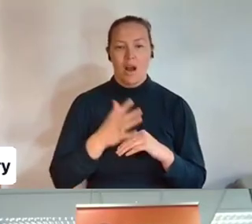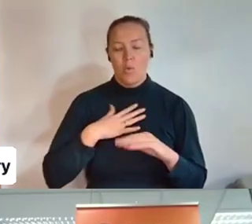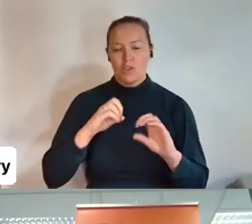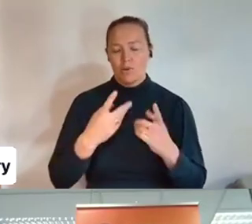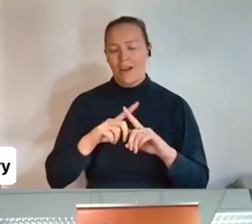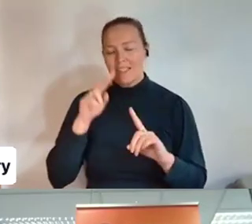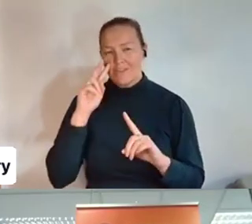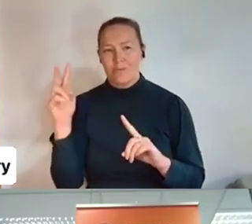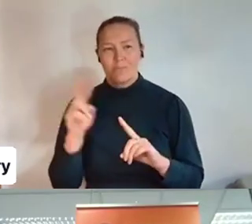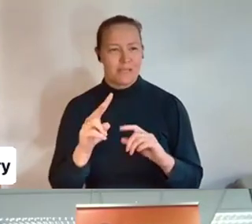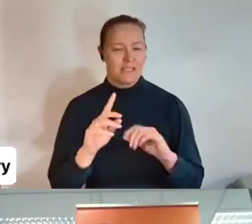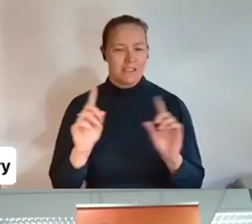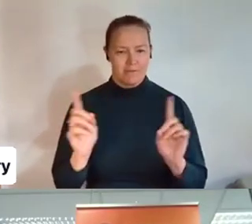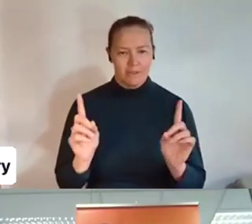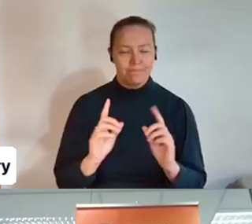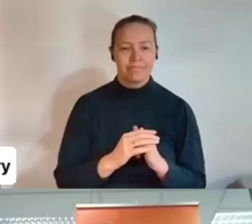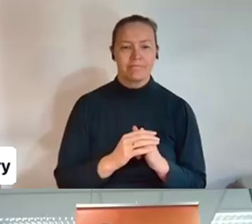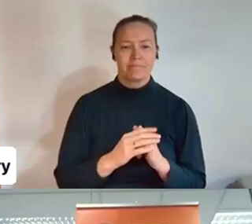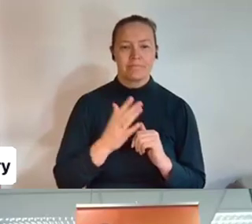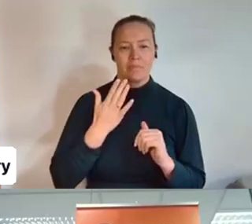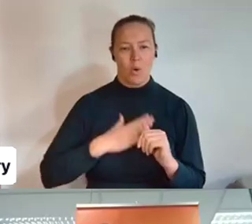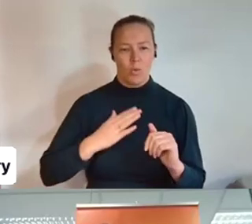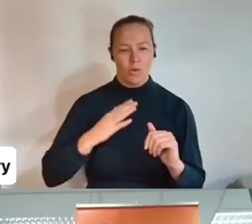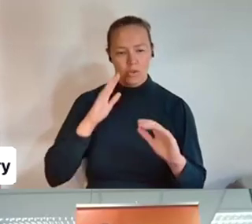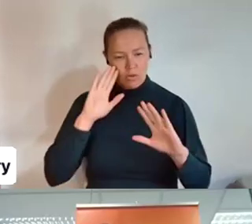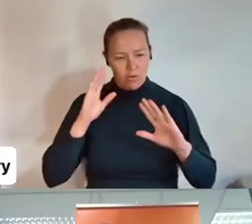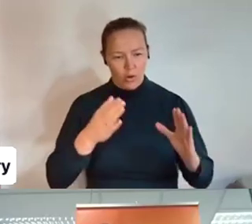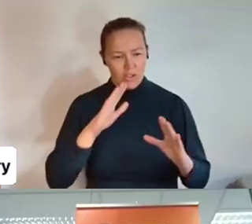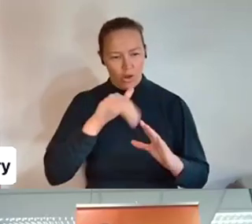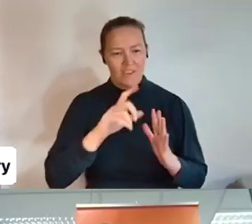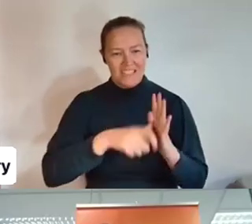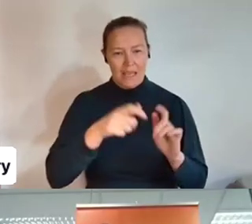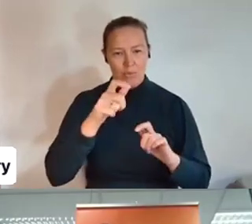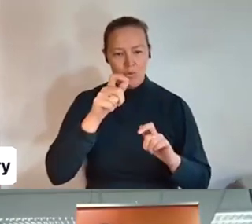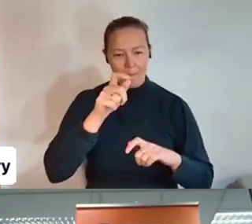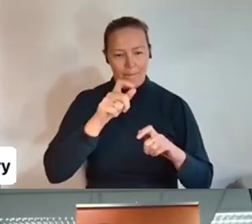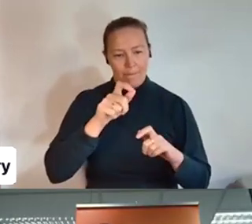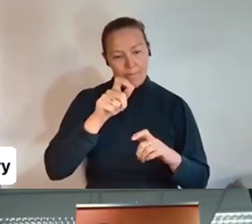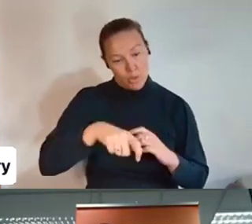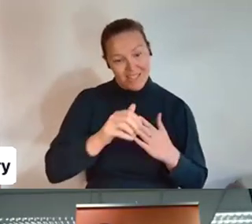by shining a light on disabled persons led monitoring. Because ultimately a democratic